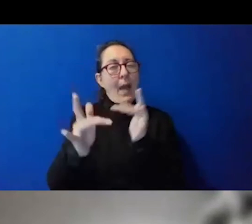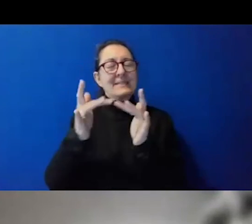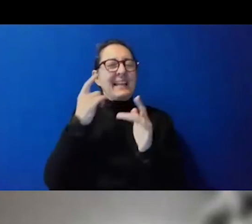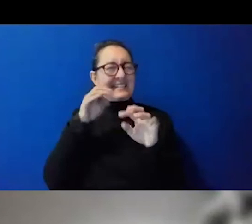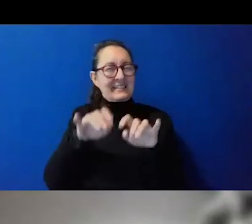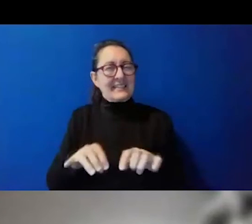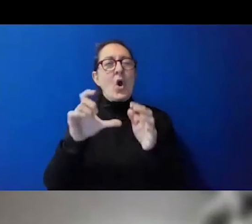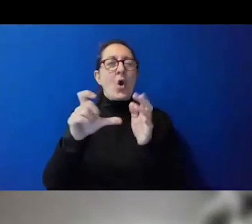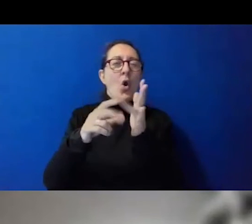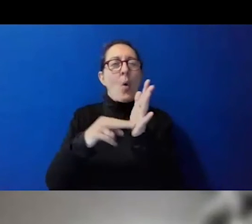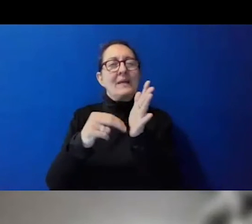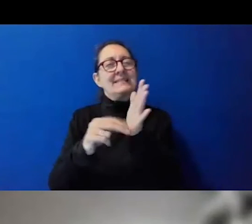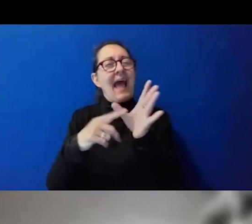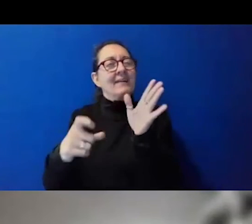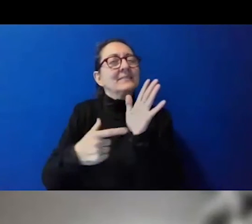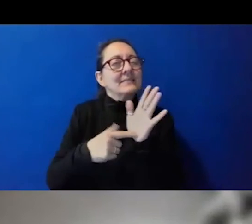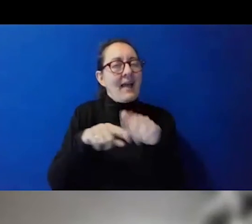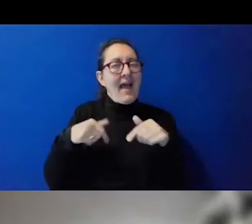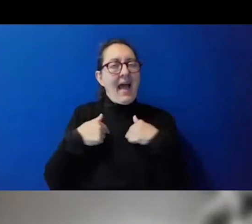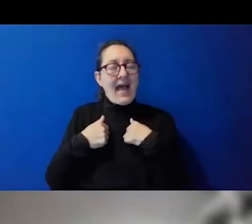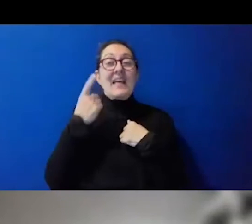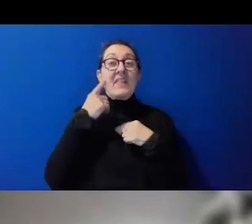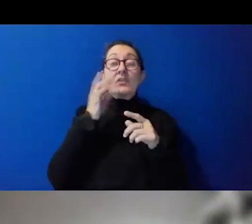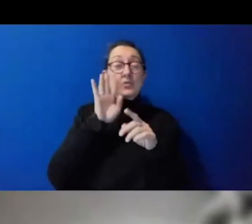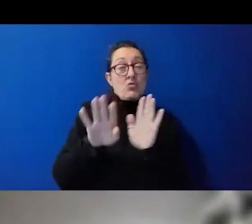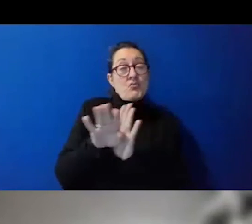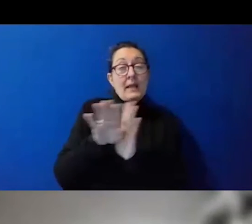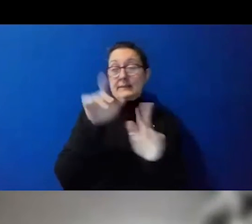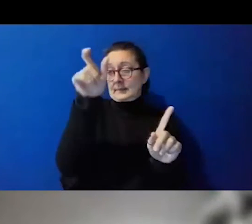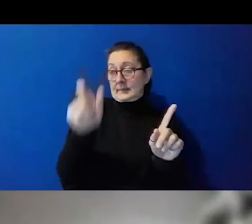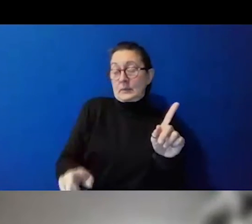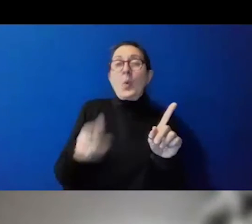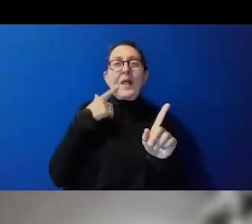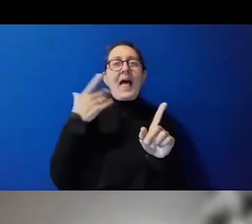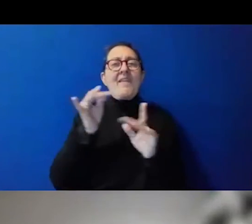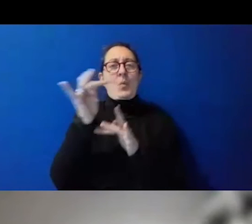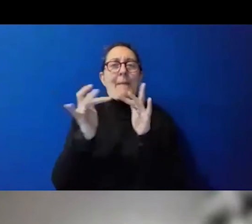get an invitation down the right hand side of the screen to to uh start that web chat perfect